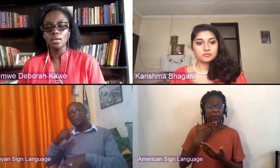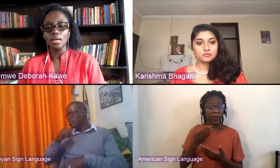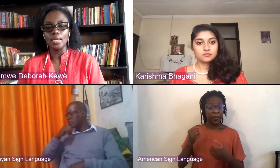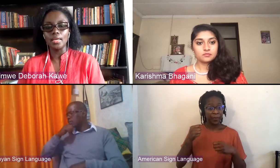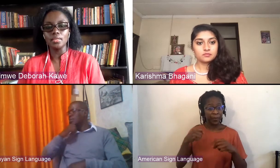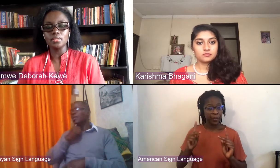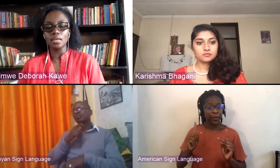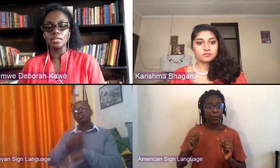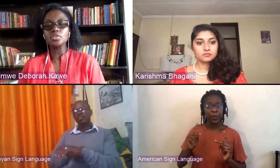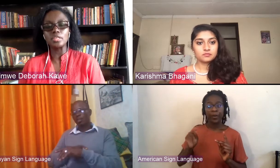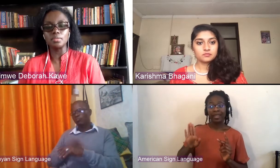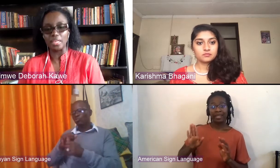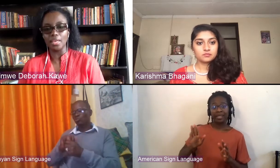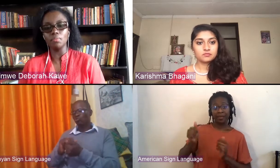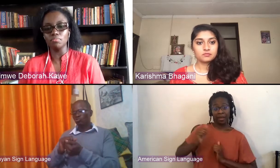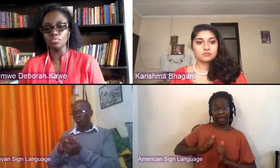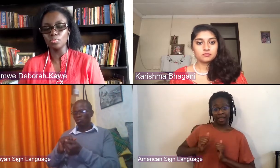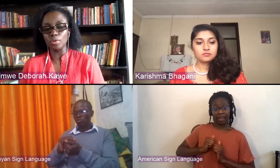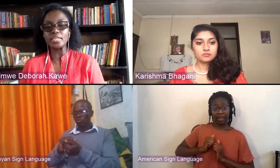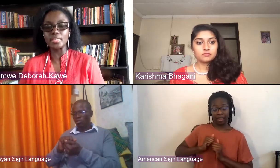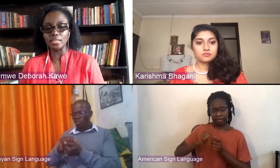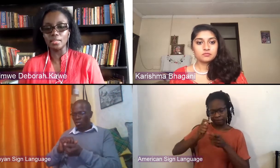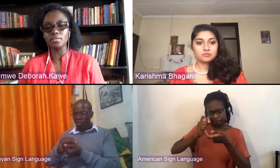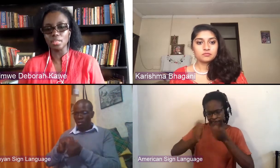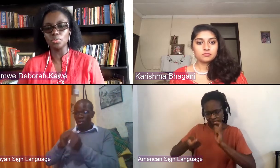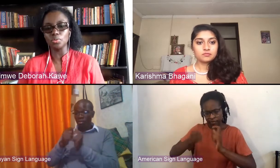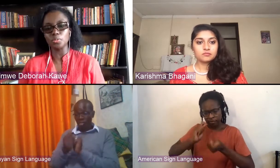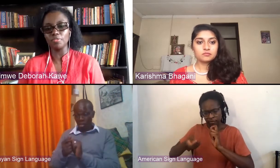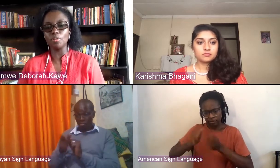And so it became Red Hills that was performed